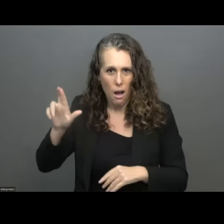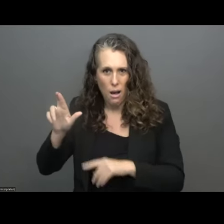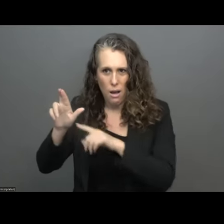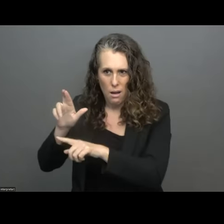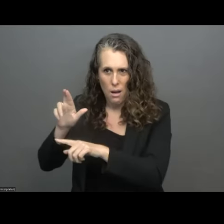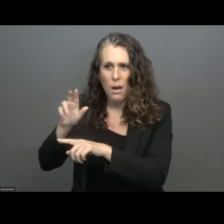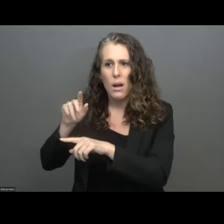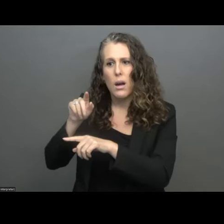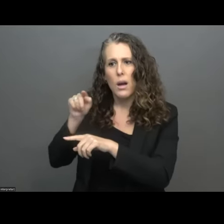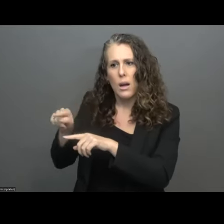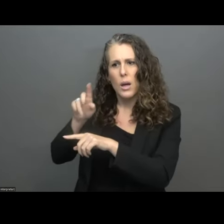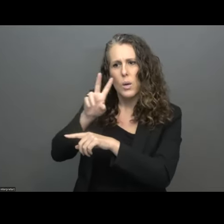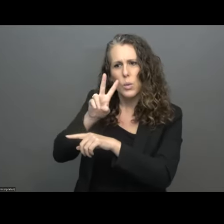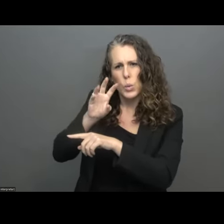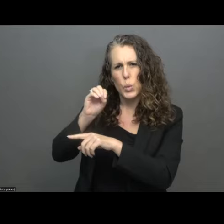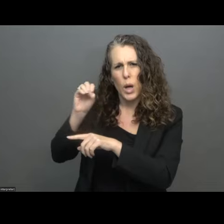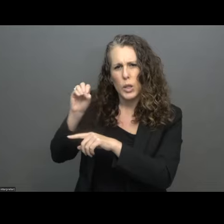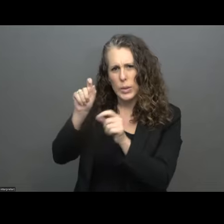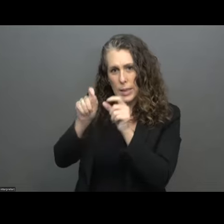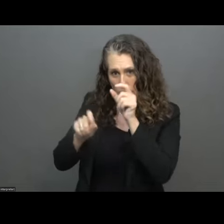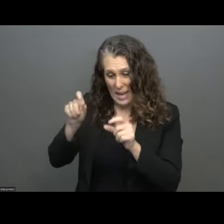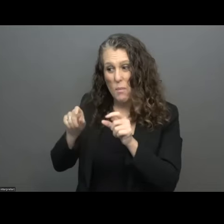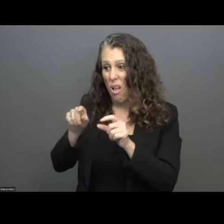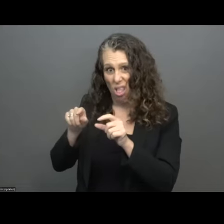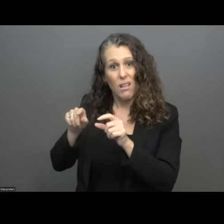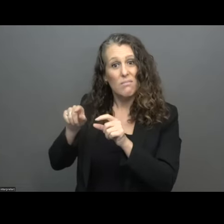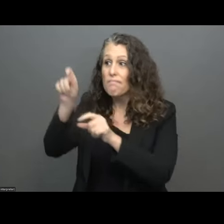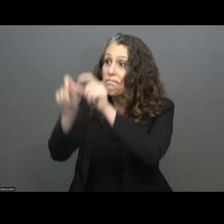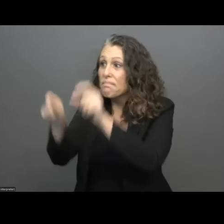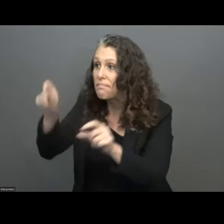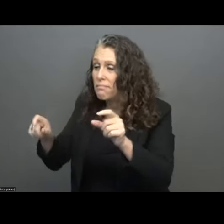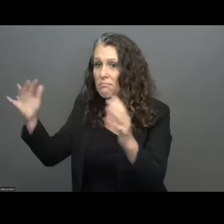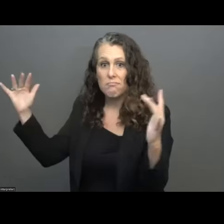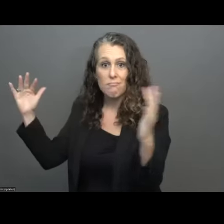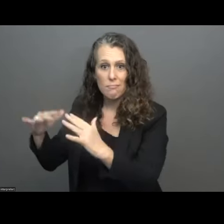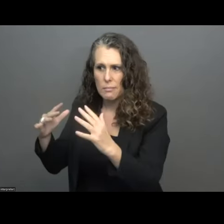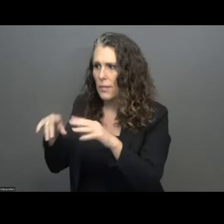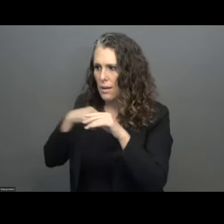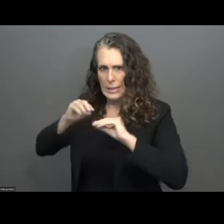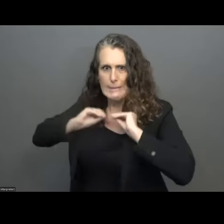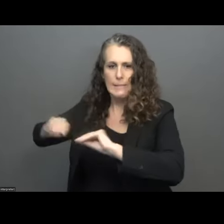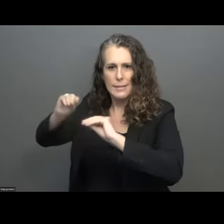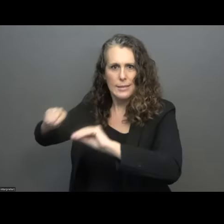that are acquiring new skills. And one of the things that we've done with 01 talent